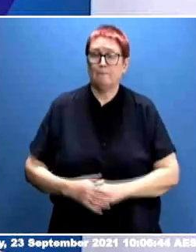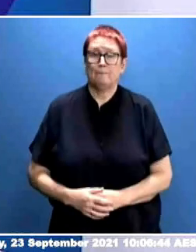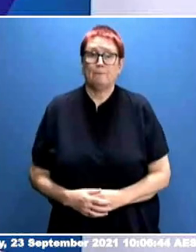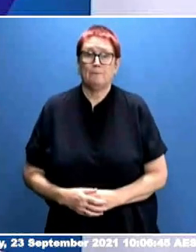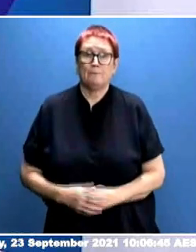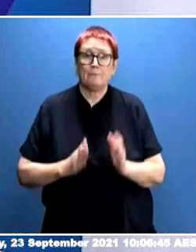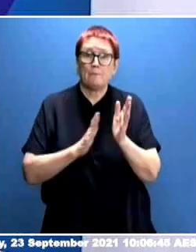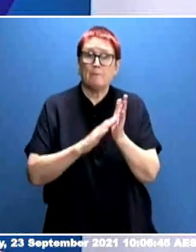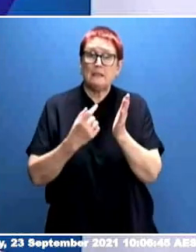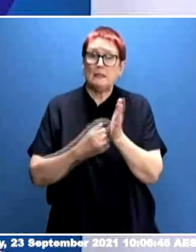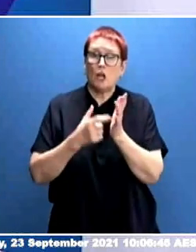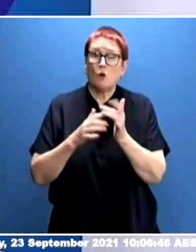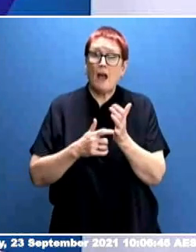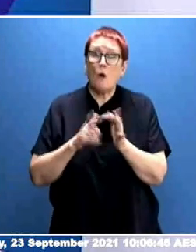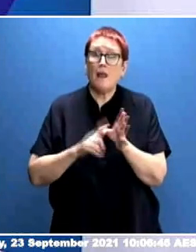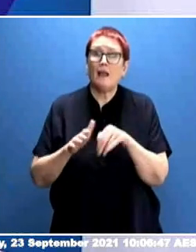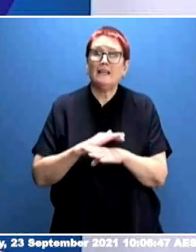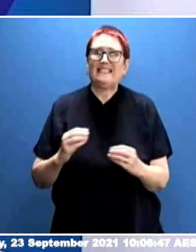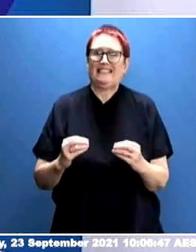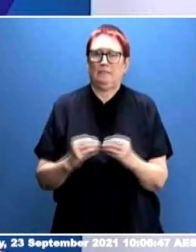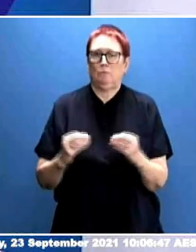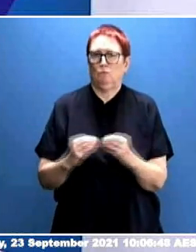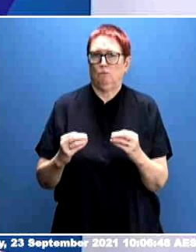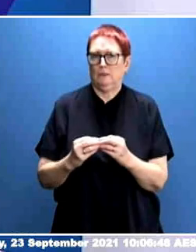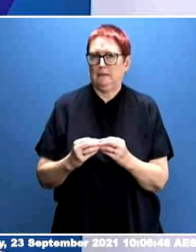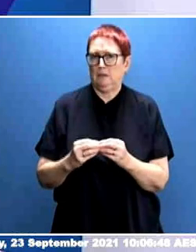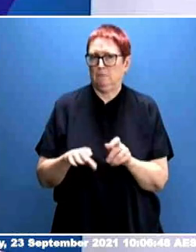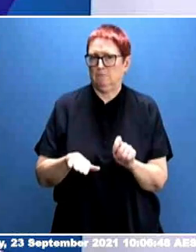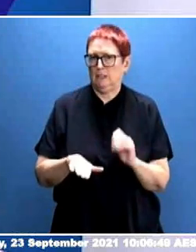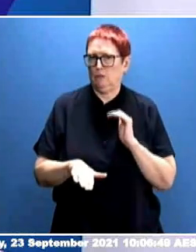Mr Crowley is in the same Brisbane hearing room as Commissioner Mason.